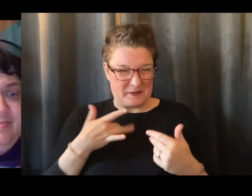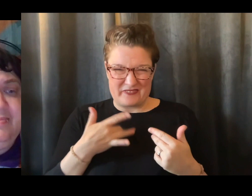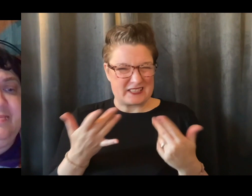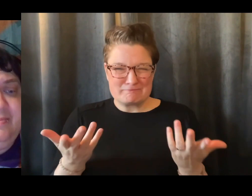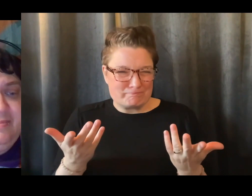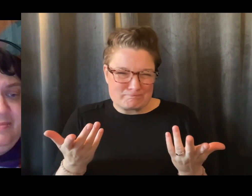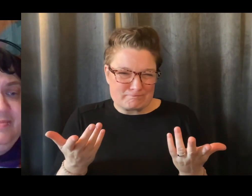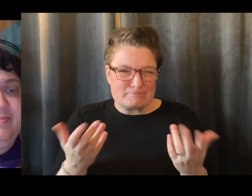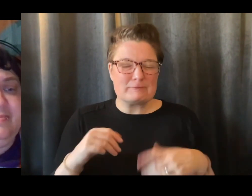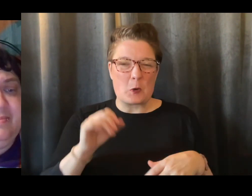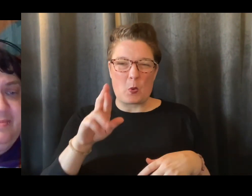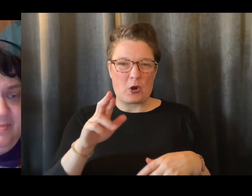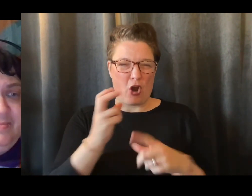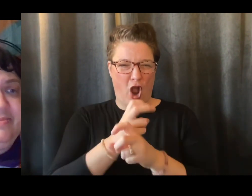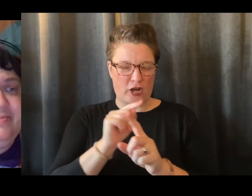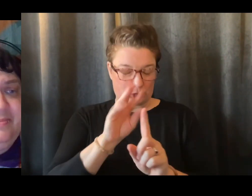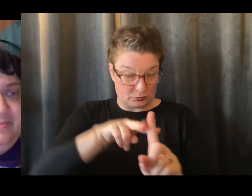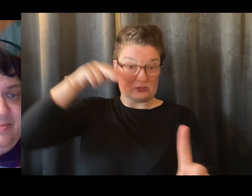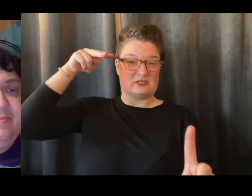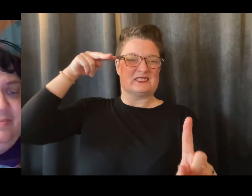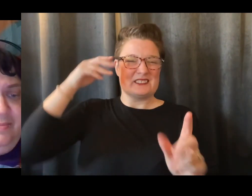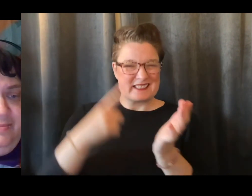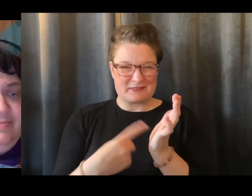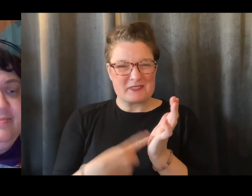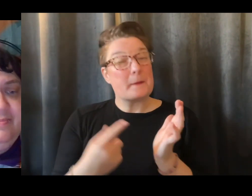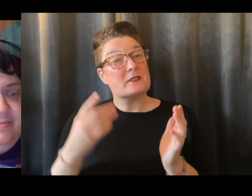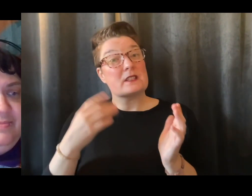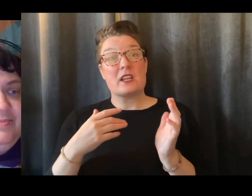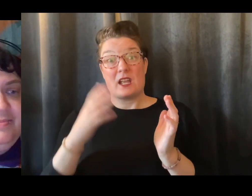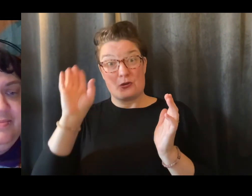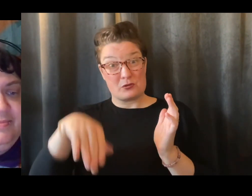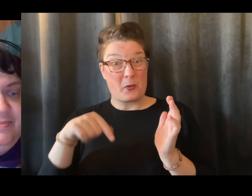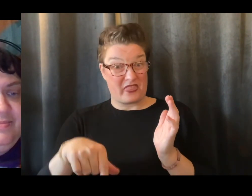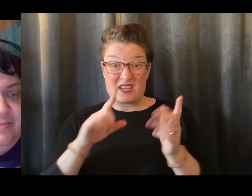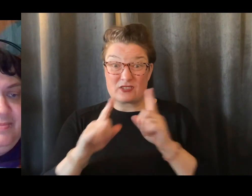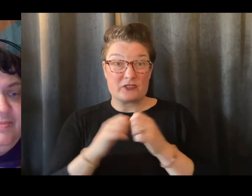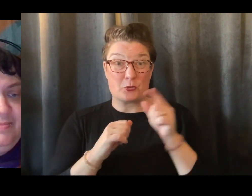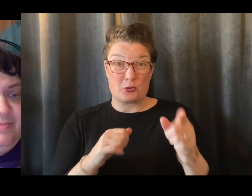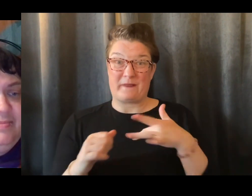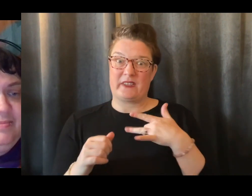Nomy: Mm-hmm. Rebekah: I mean, this conversation with you feels so expansive. You're such a big person.